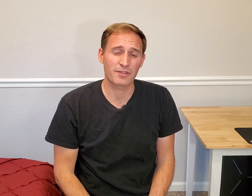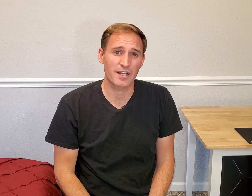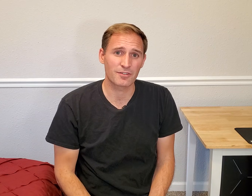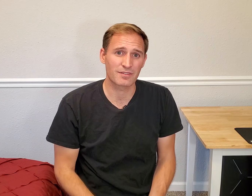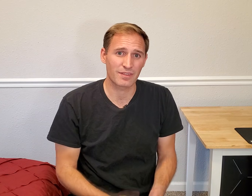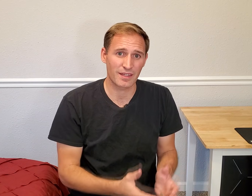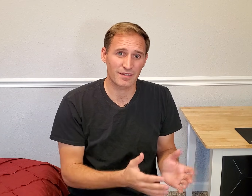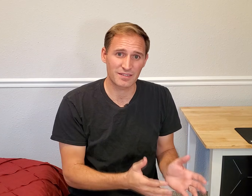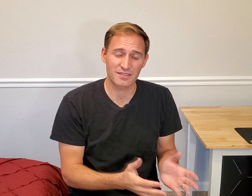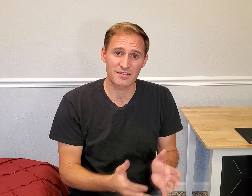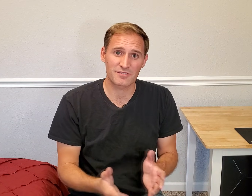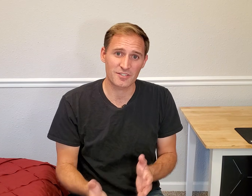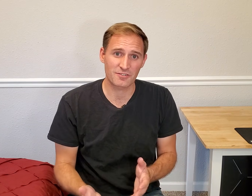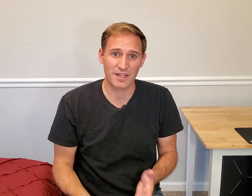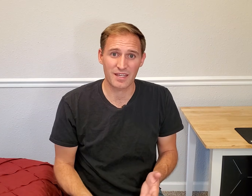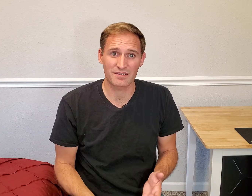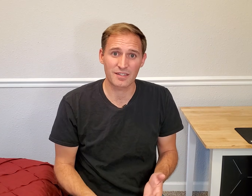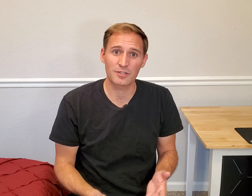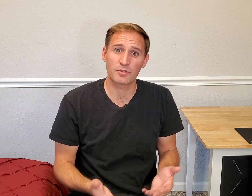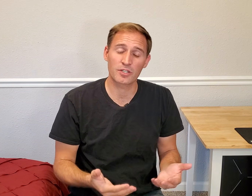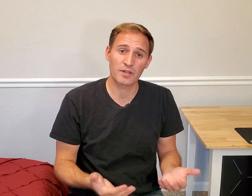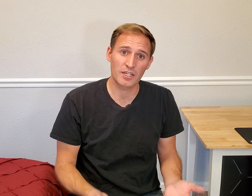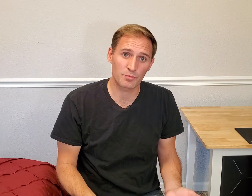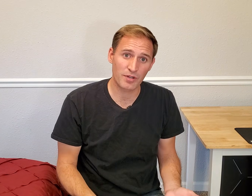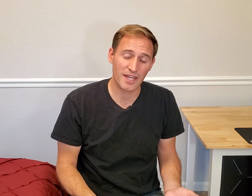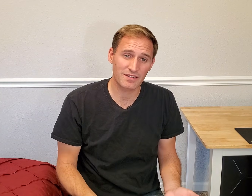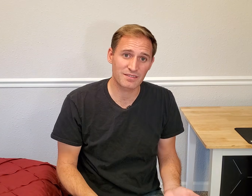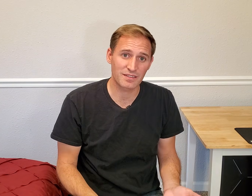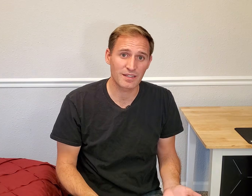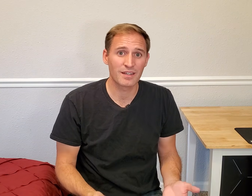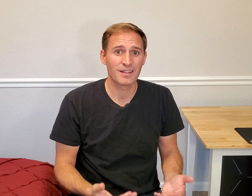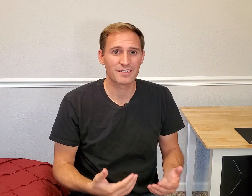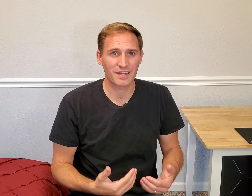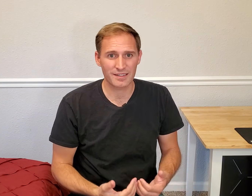around the sentence structure in ASL we'll go ahead and practice it 'sign